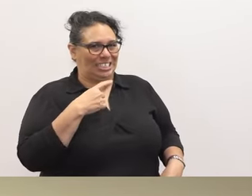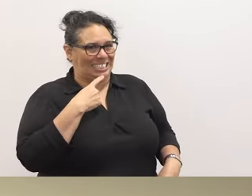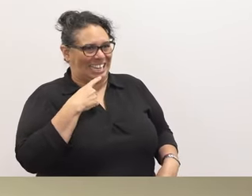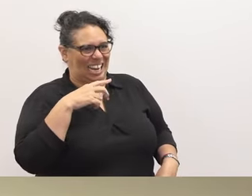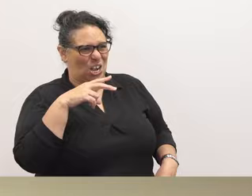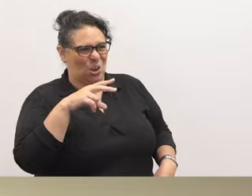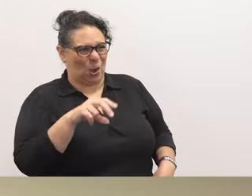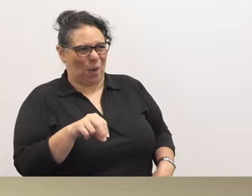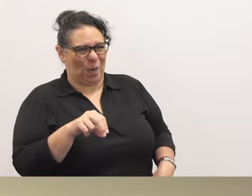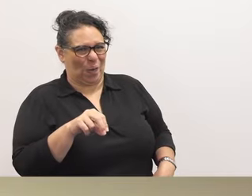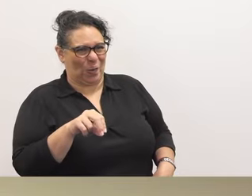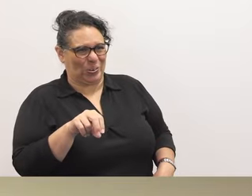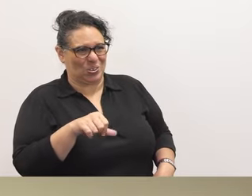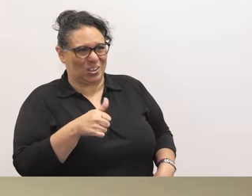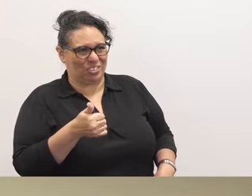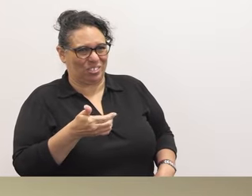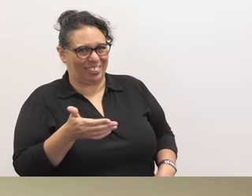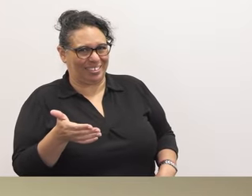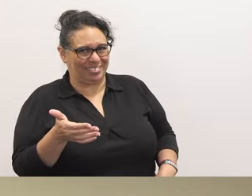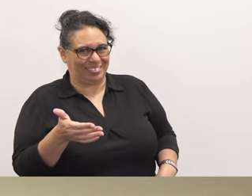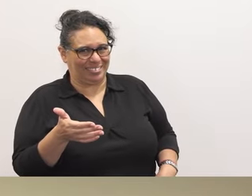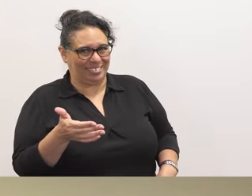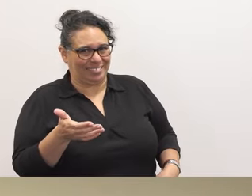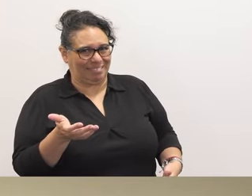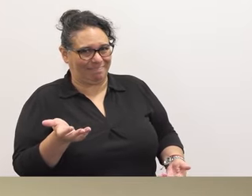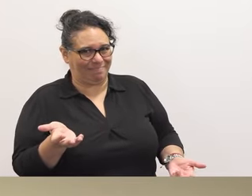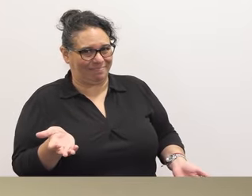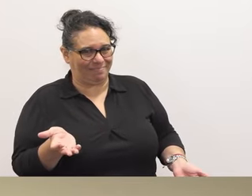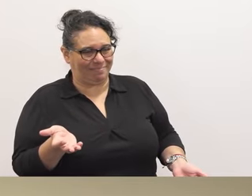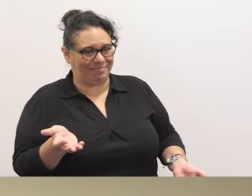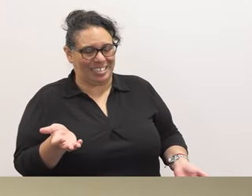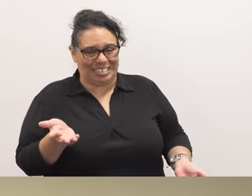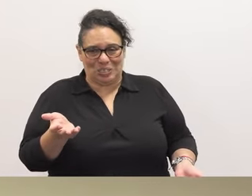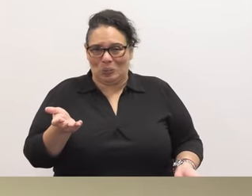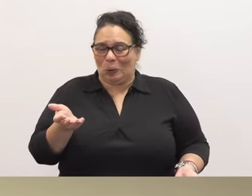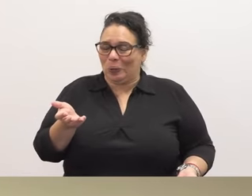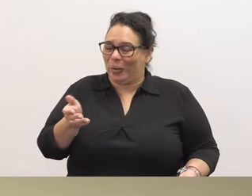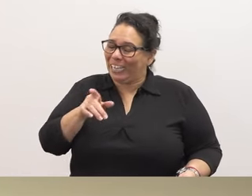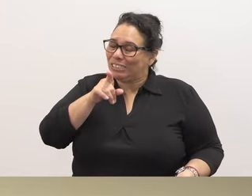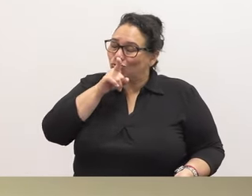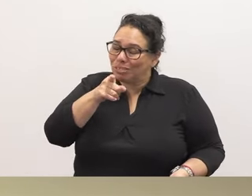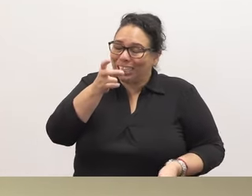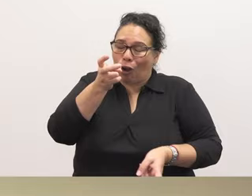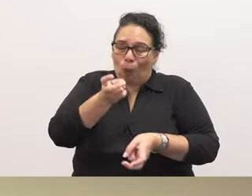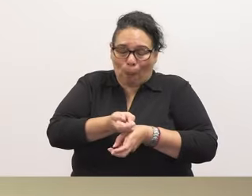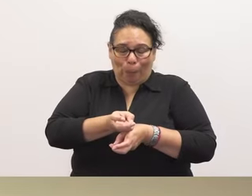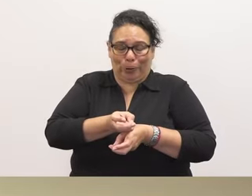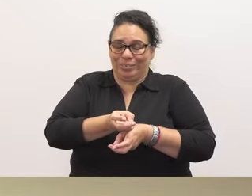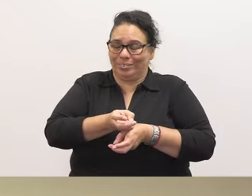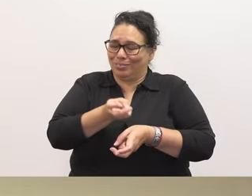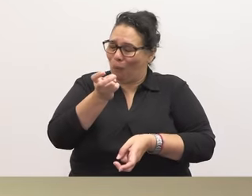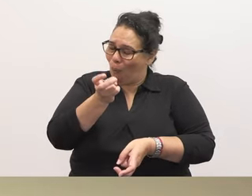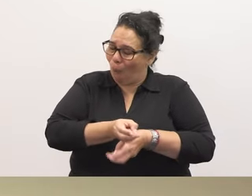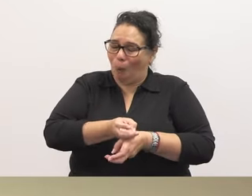of our top three or so priorities. And so this is hard work. I get that it's hard.